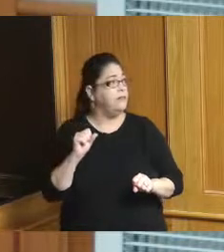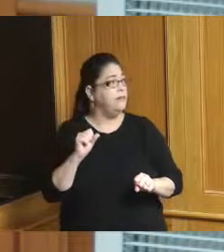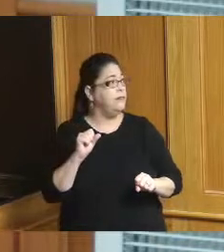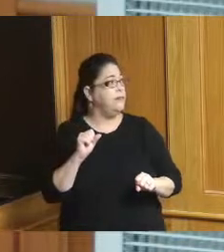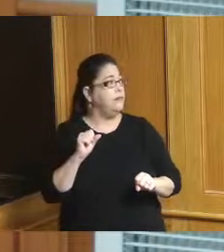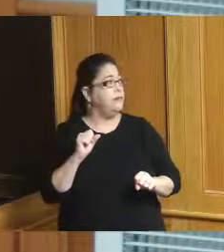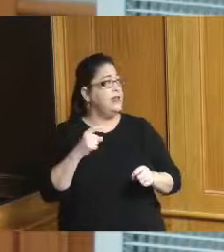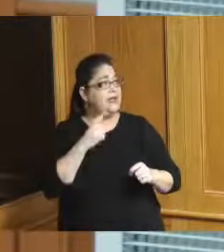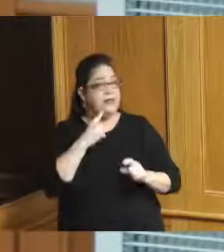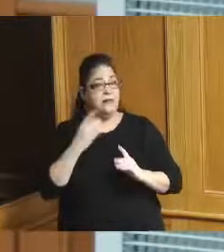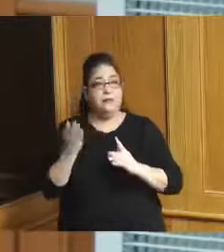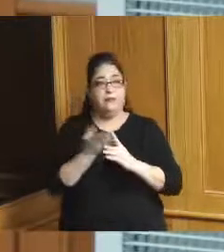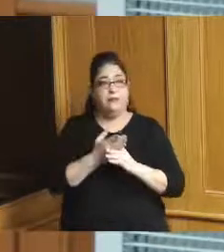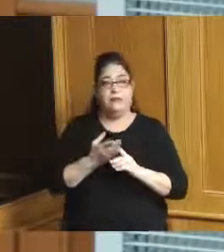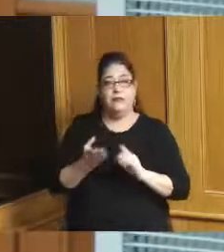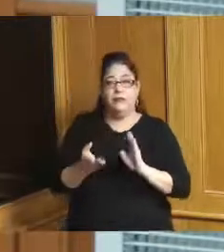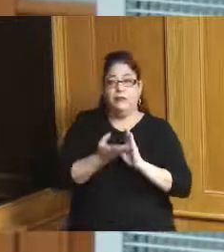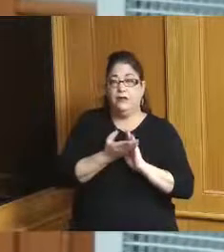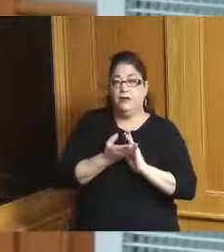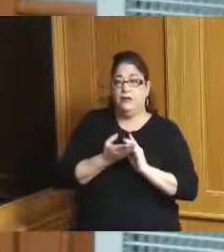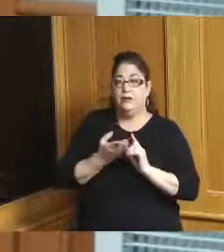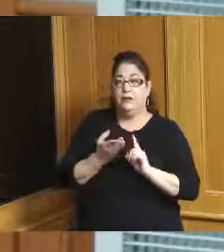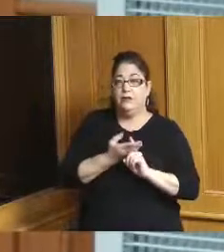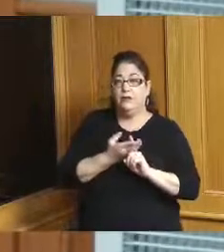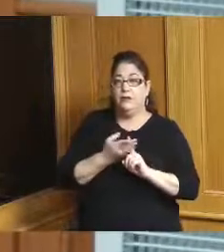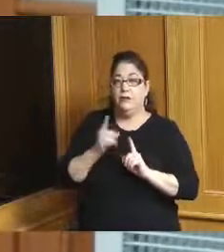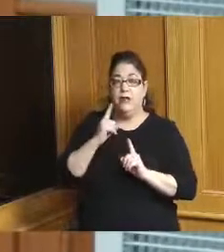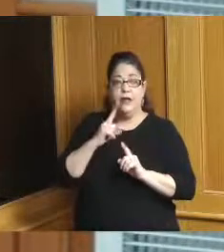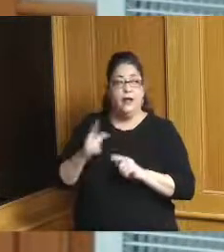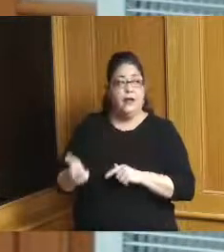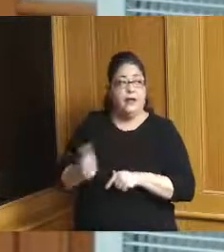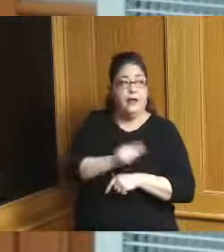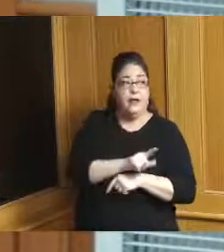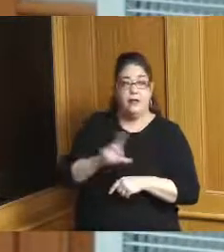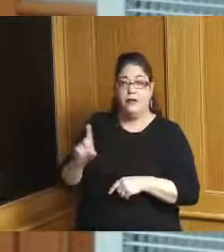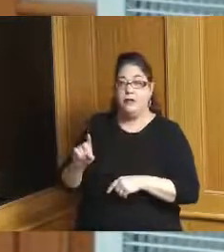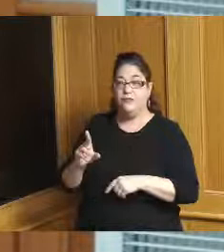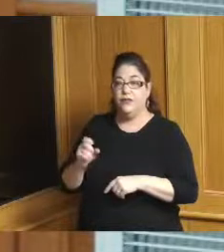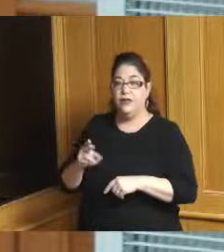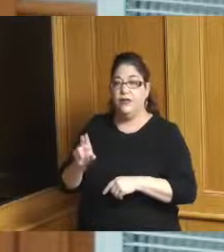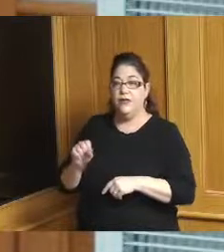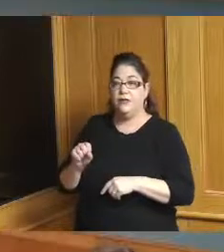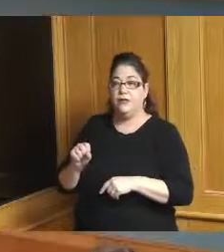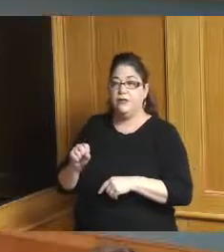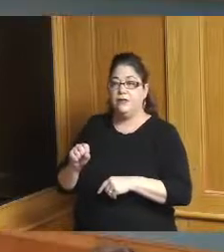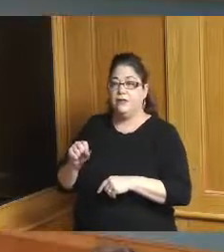for the lady the researcher but I know I don't think Commissioner Reece was done before we go